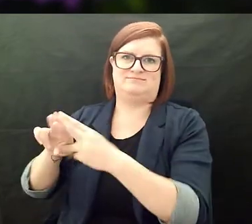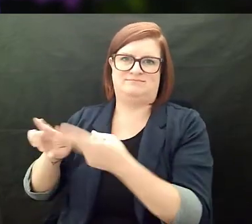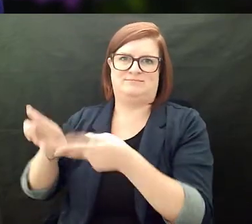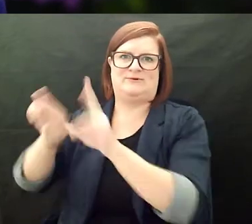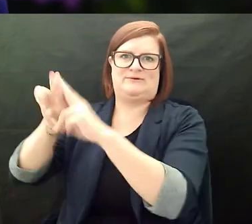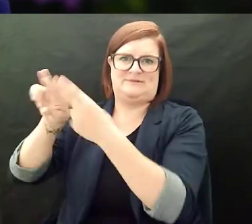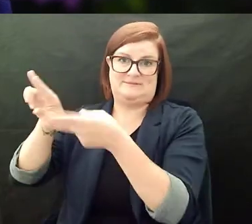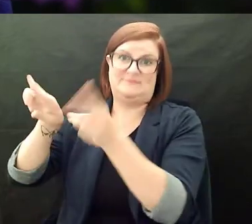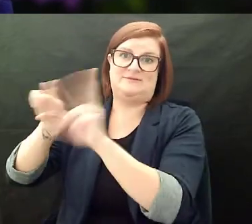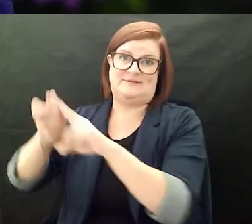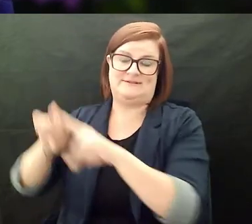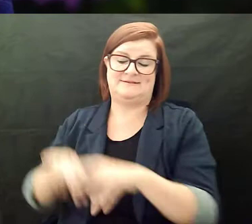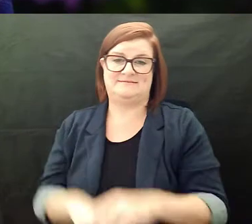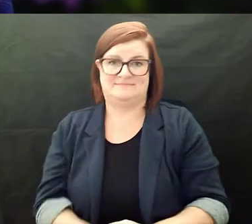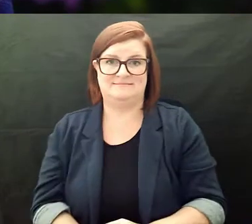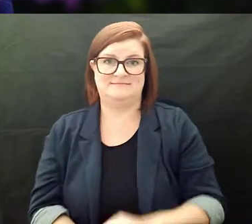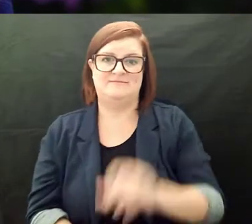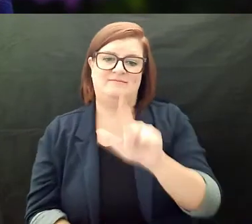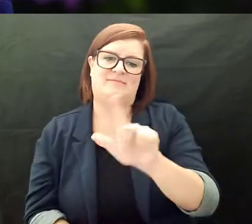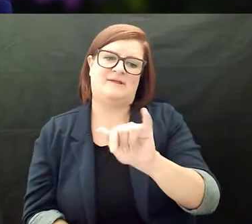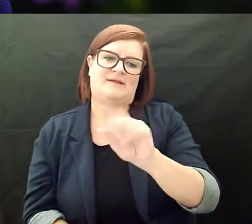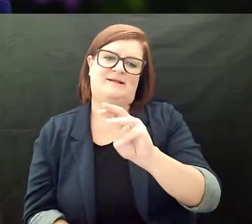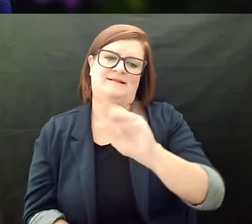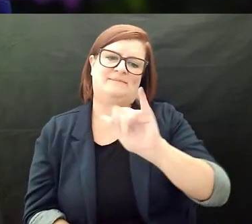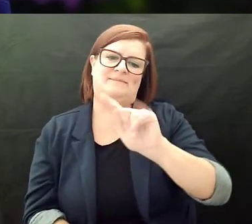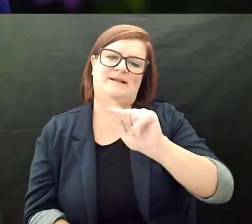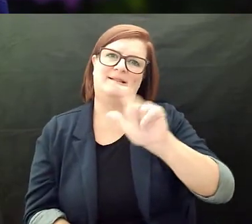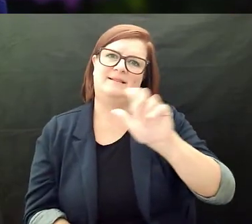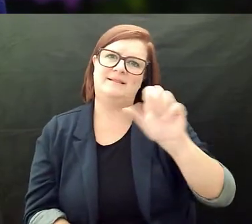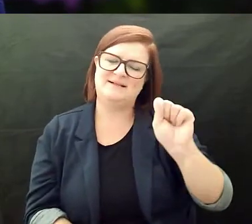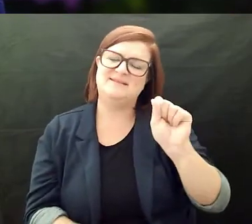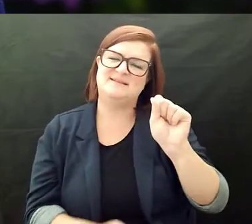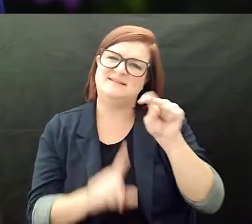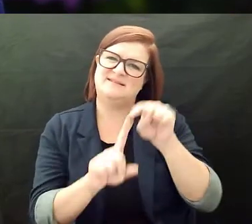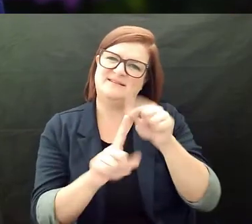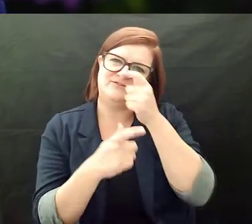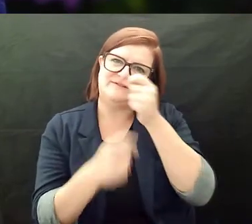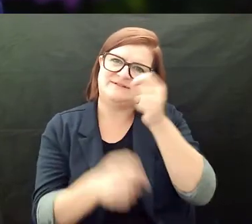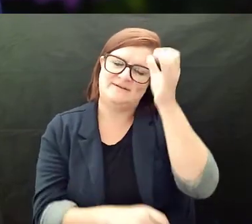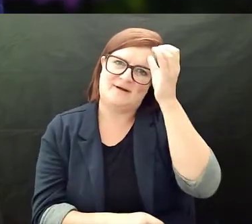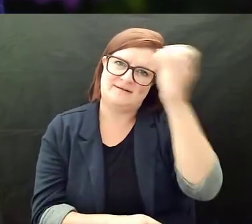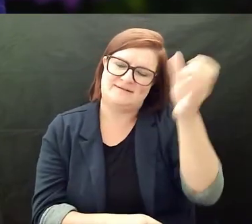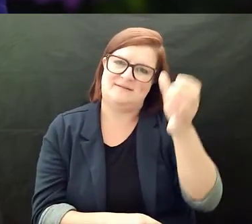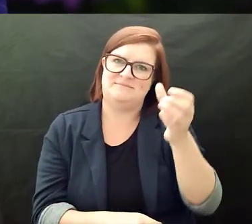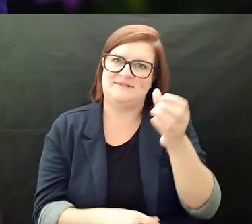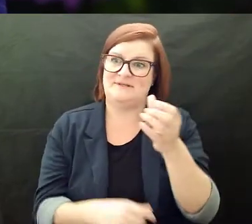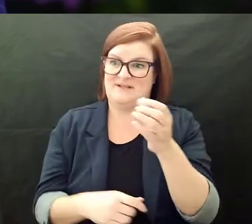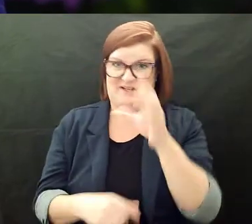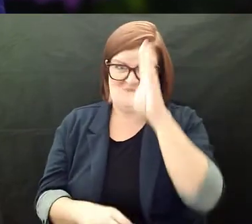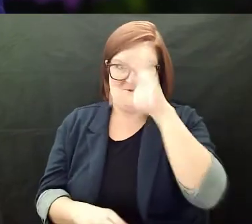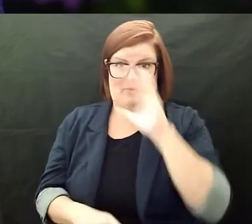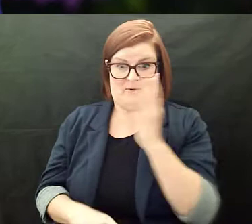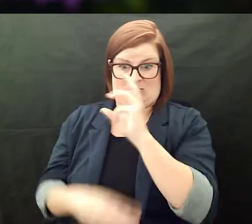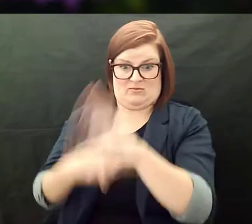Limitless is an interesting concept. So many things in our world have limits.